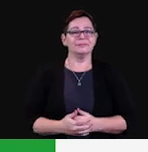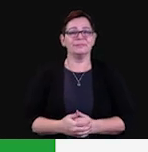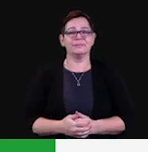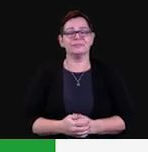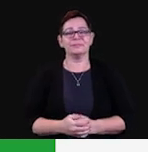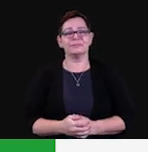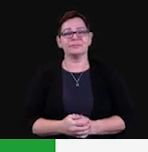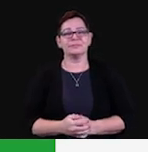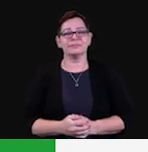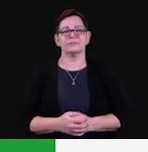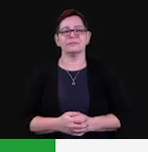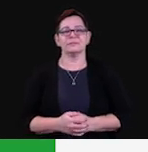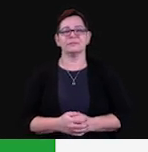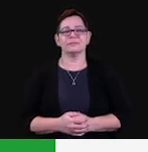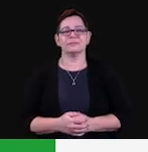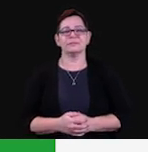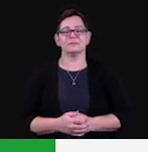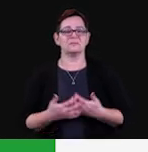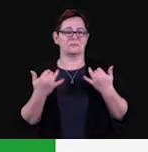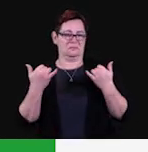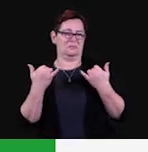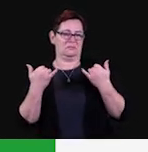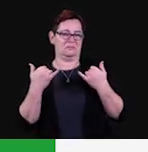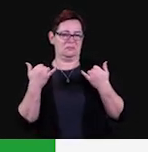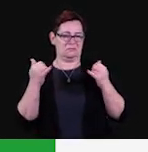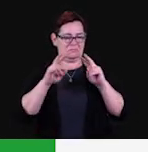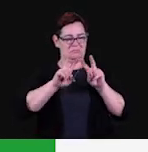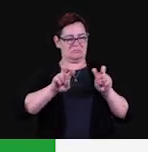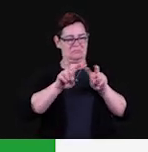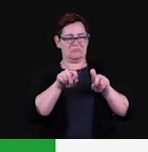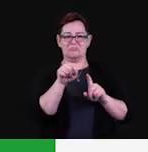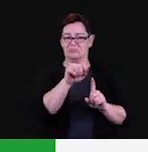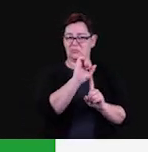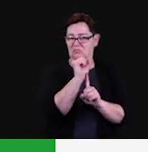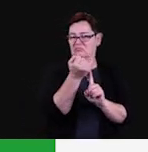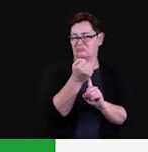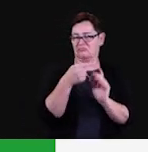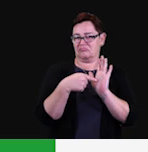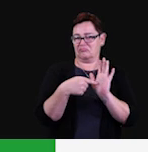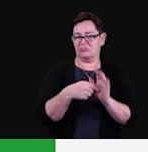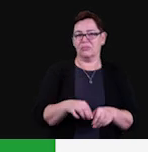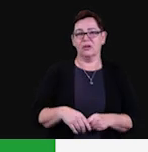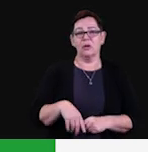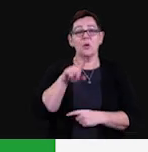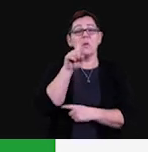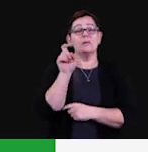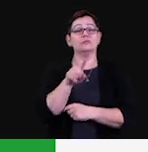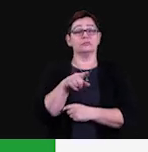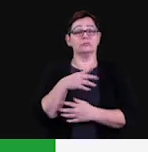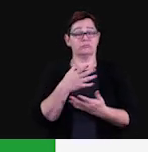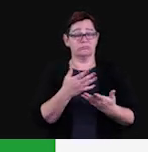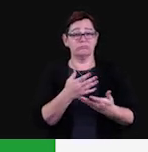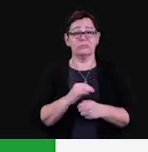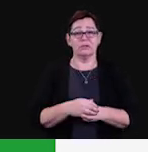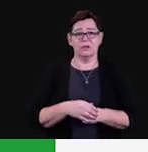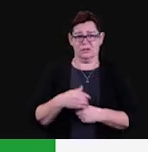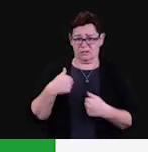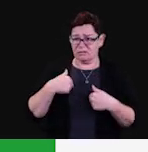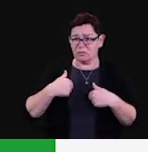Let's examine this situation. The question is am I a resident of Canada for tax purposes if: